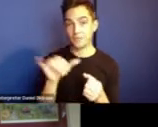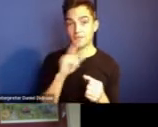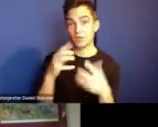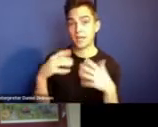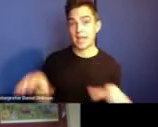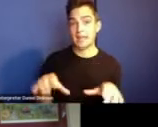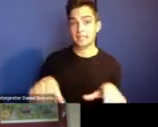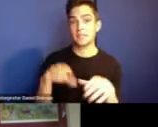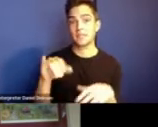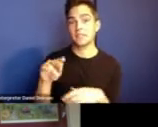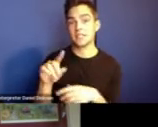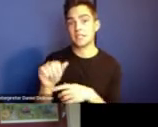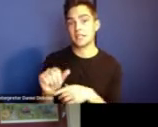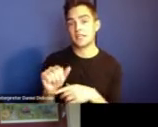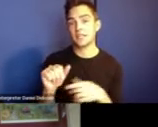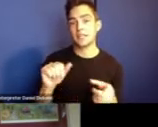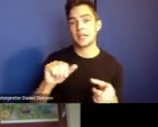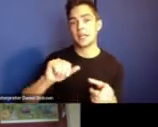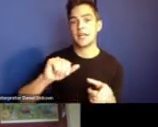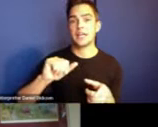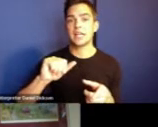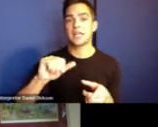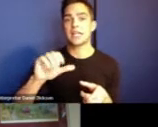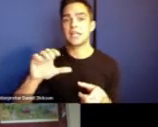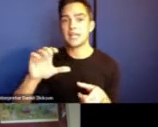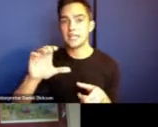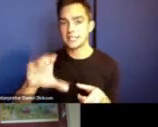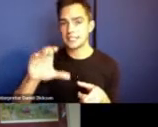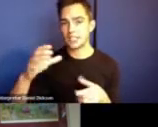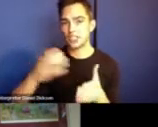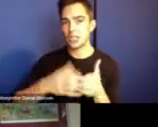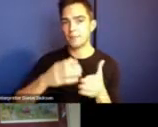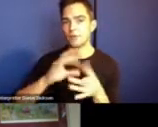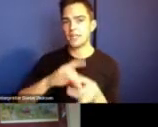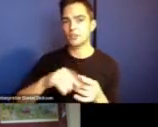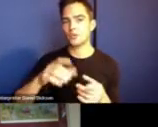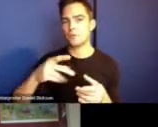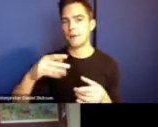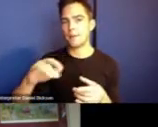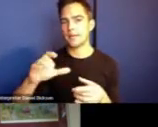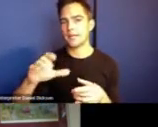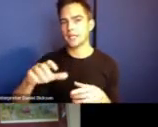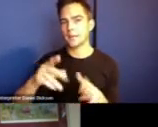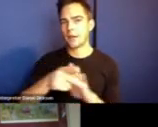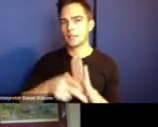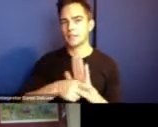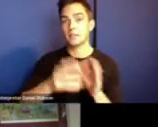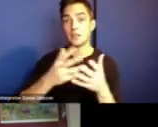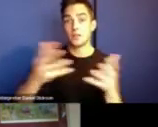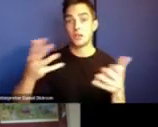Indiana APSE chapter as far as public policy. And a lot of the conversations around recovery